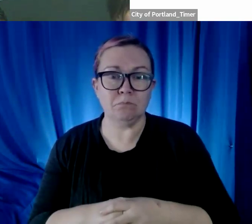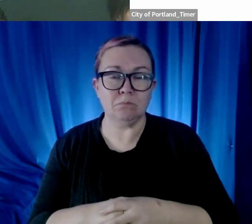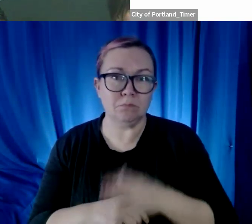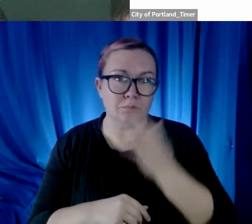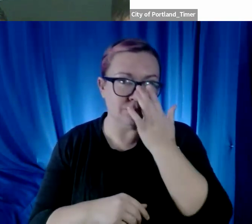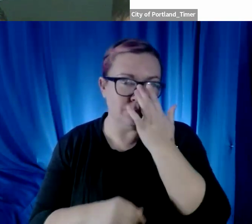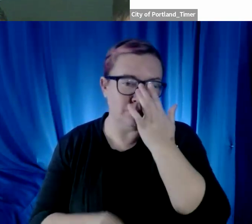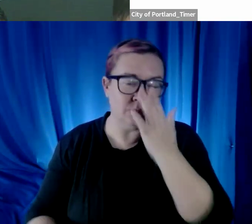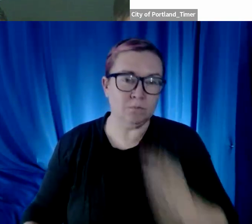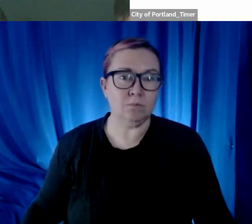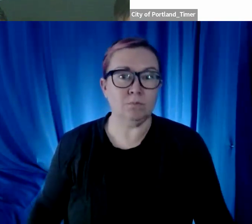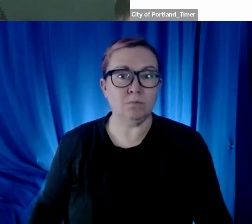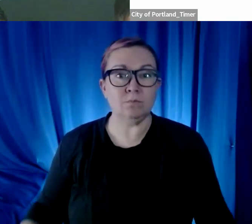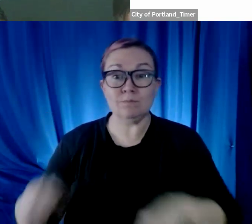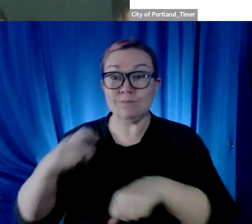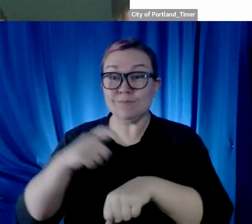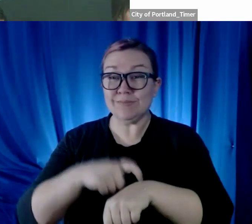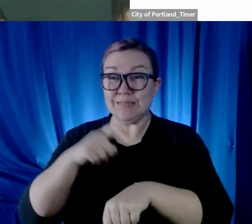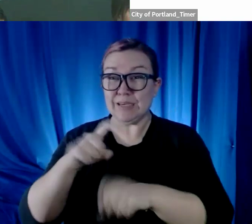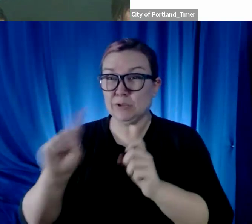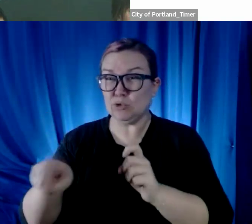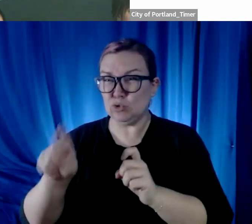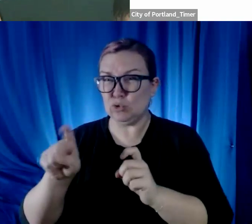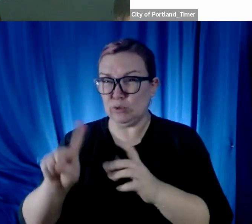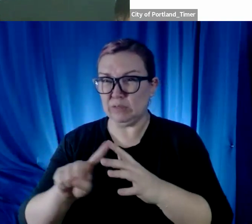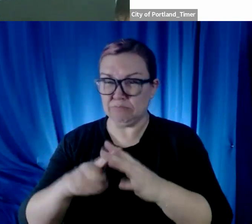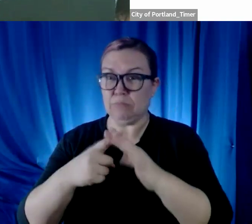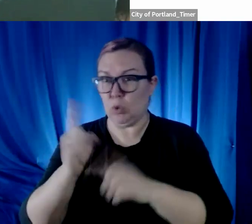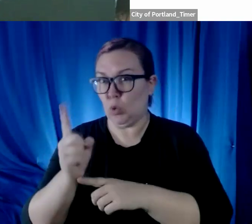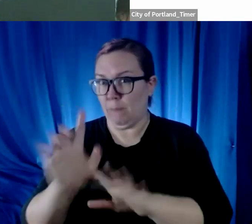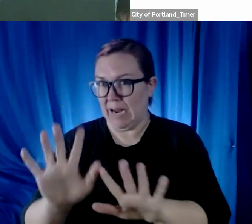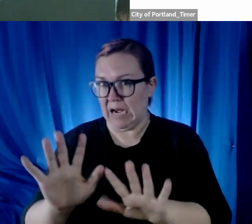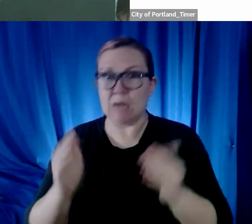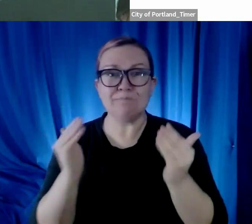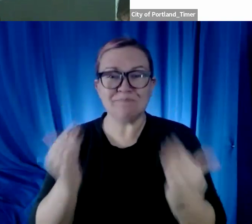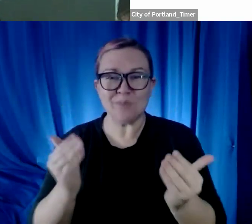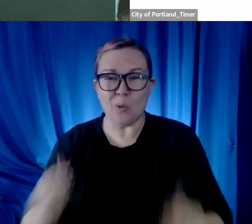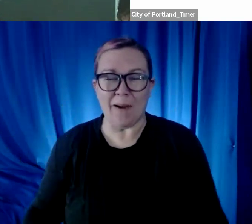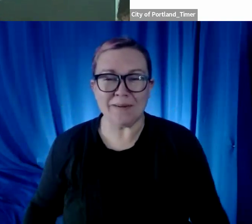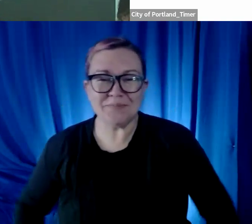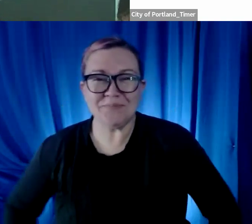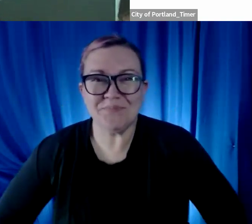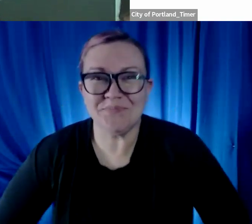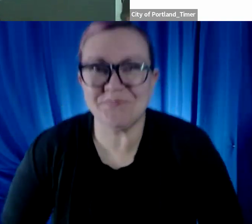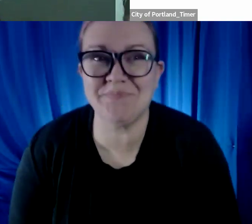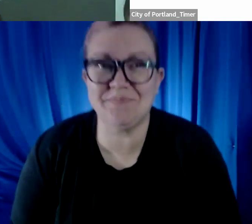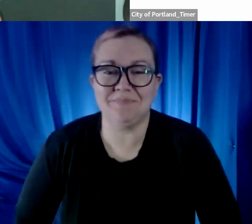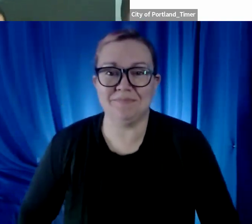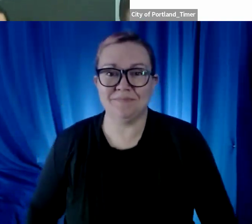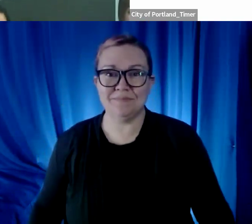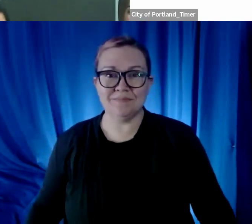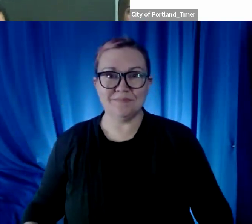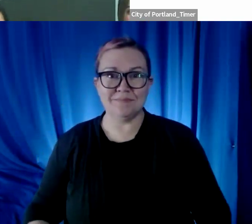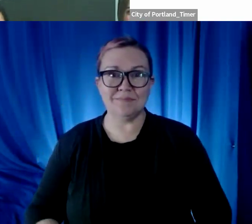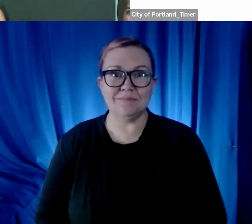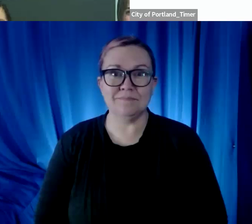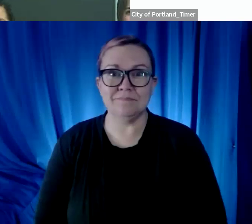And the timer should come up in a minute here. Go ahead.